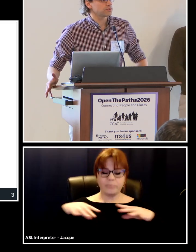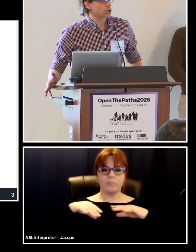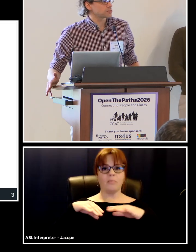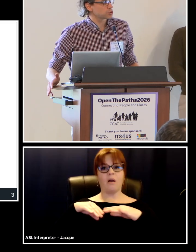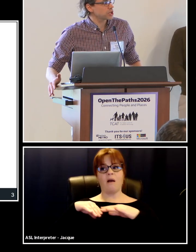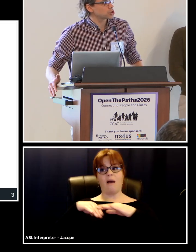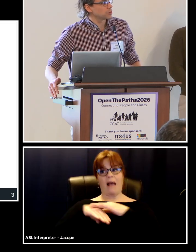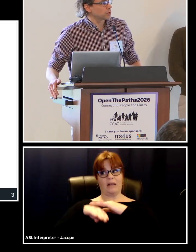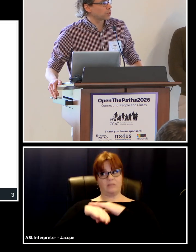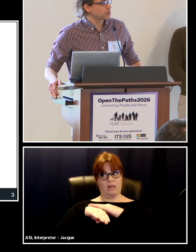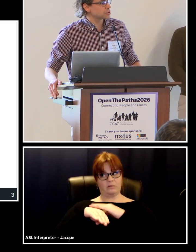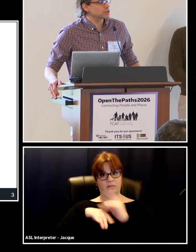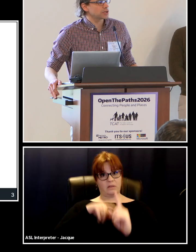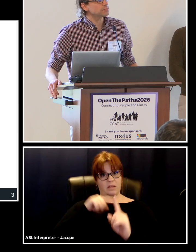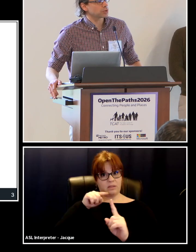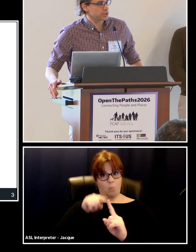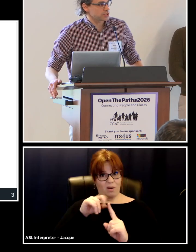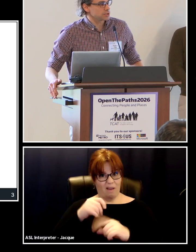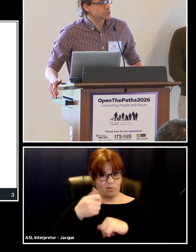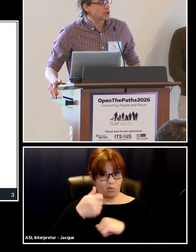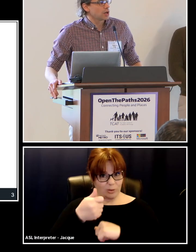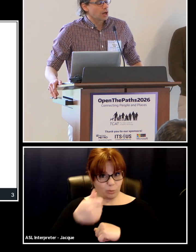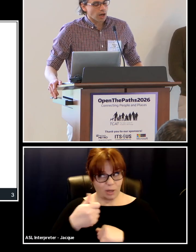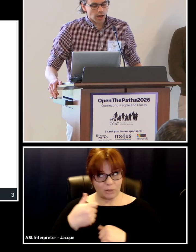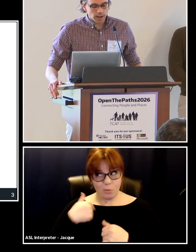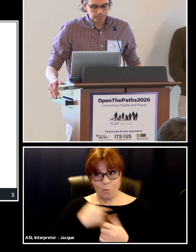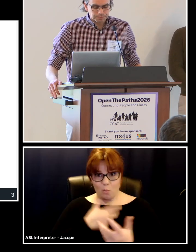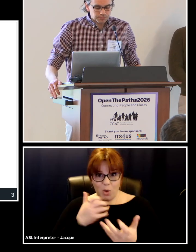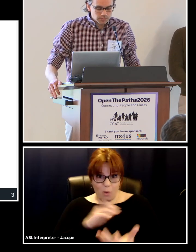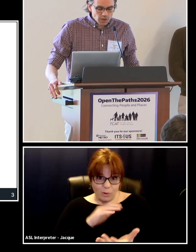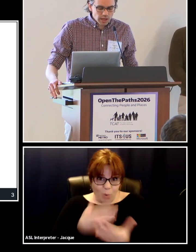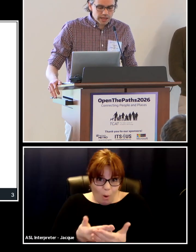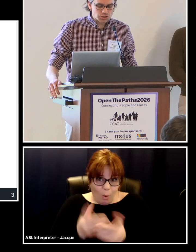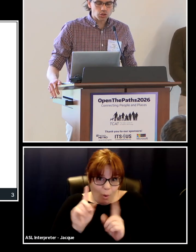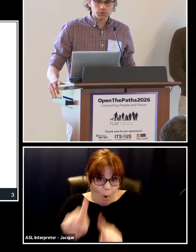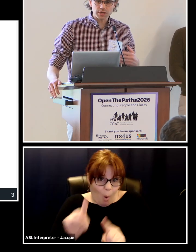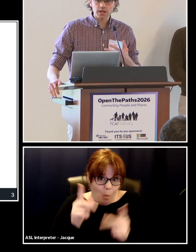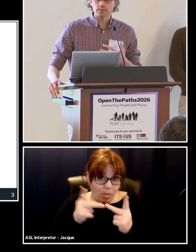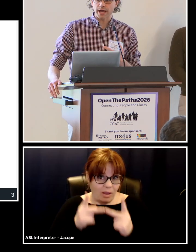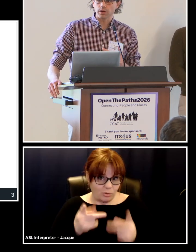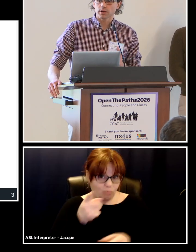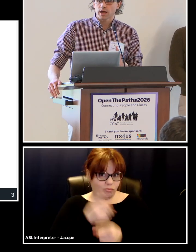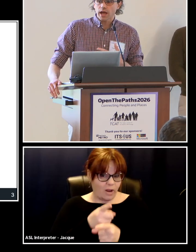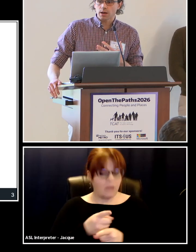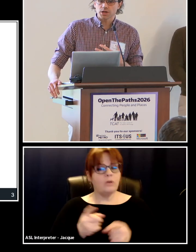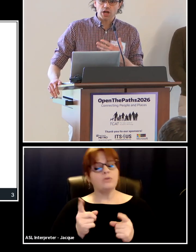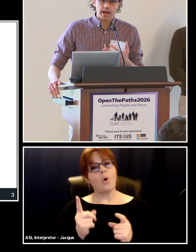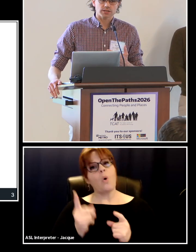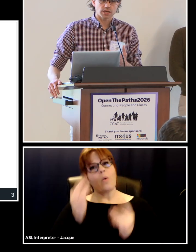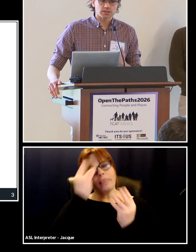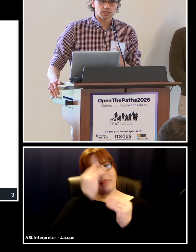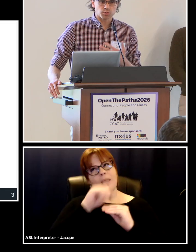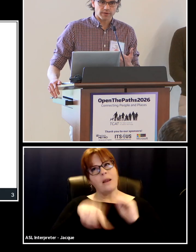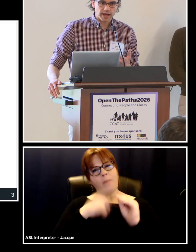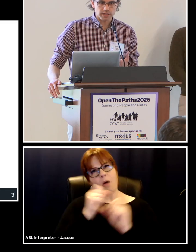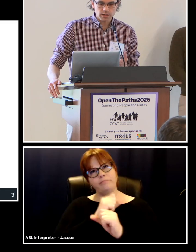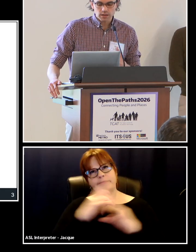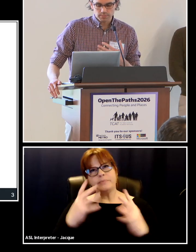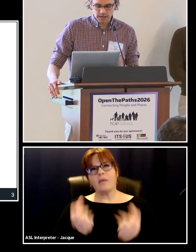of transportation. We want to get places. Um and so thinking about how much access is provided by